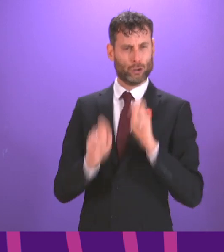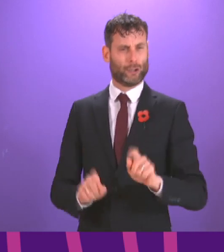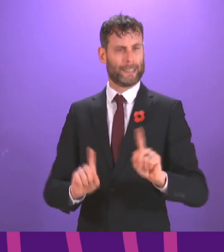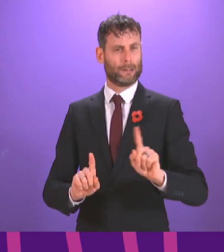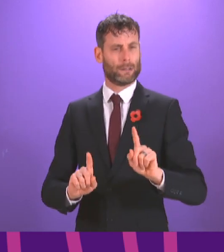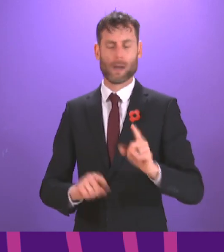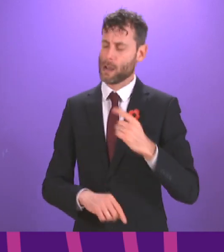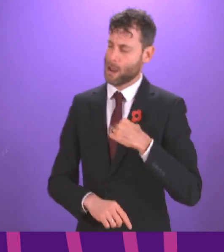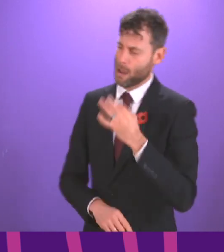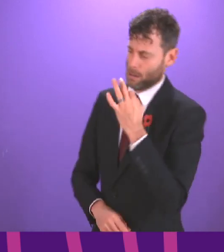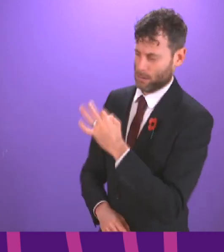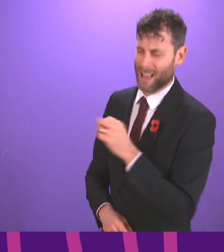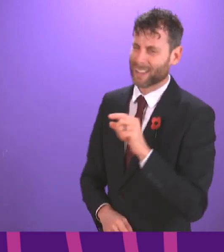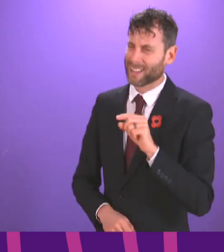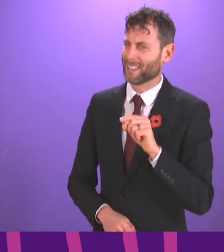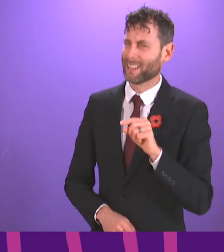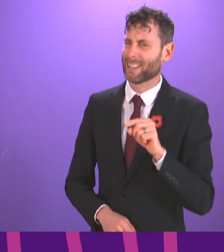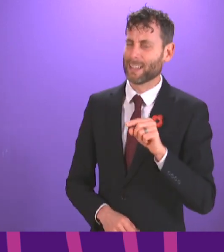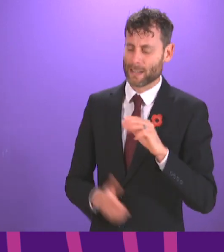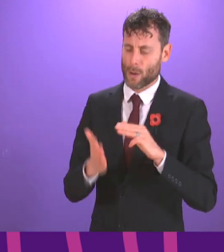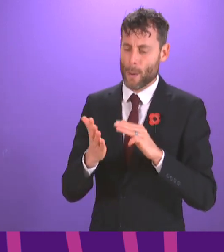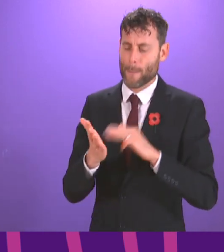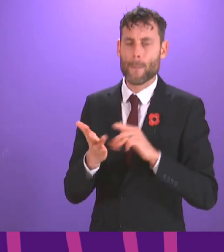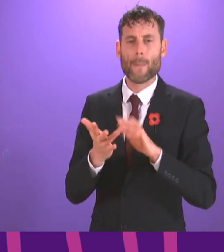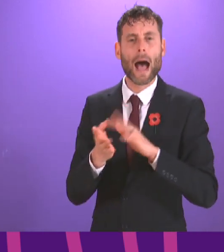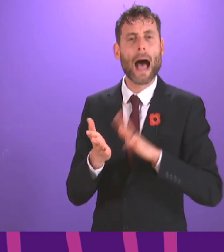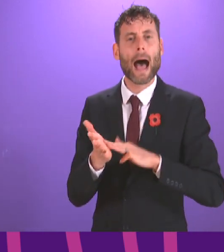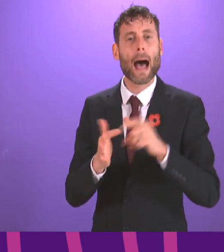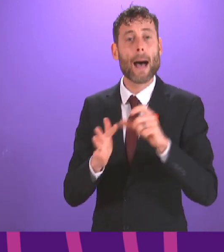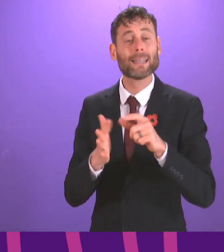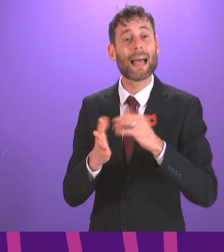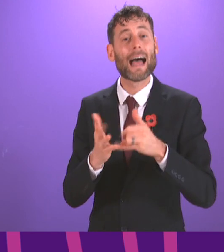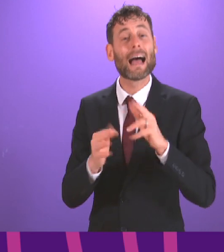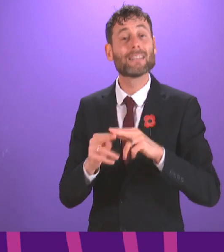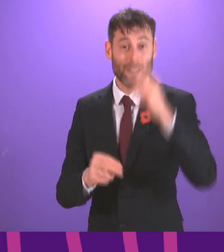First Minister, this is not only about Mohammad Asif; it is about a process that seems to